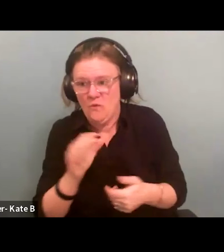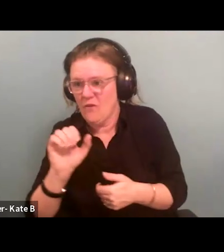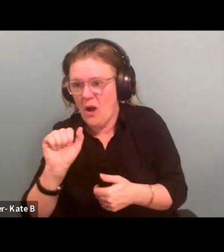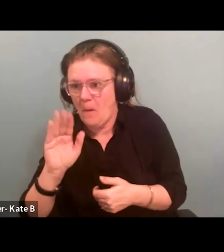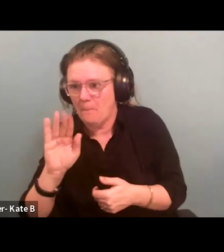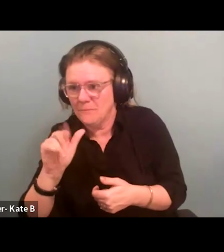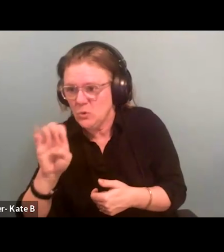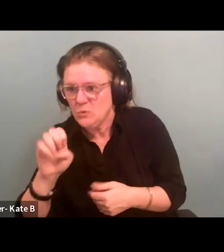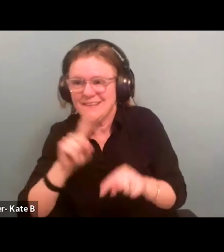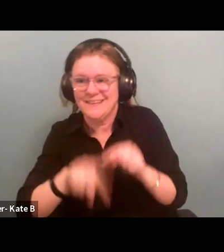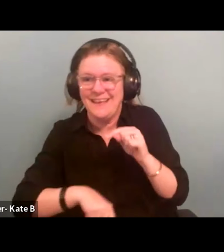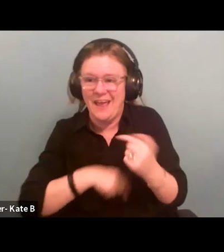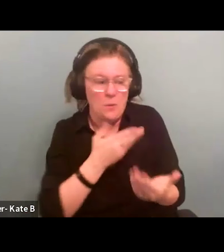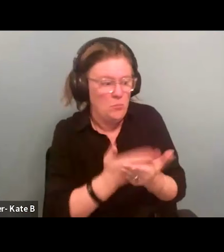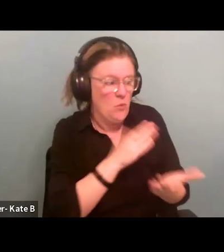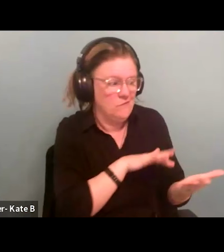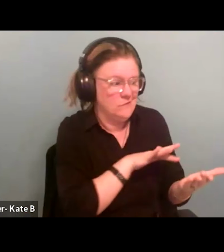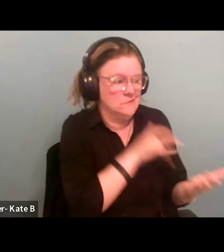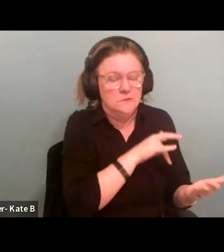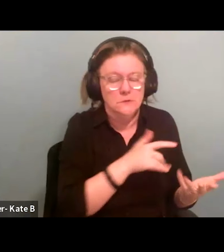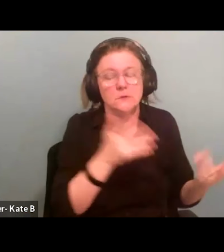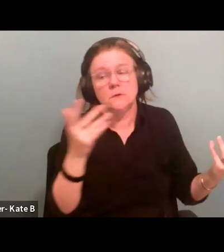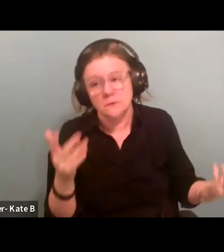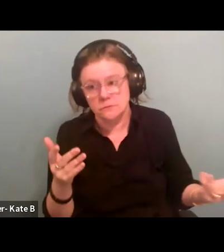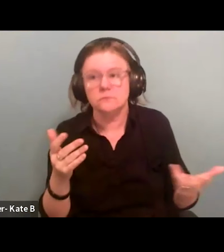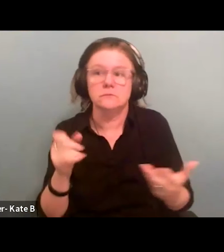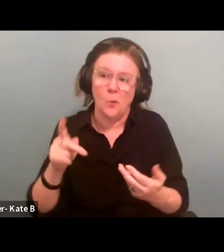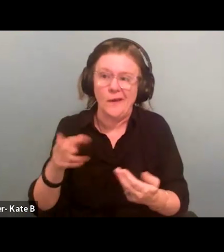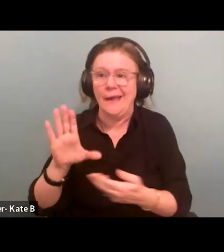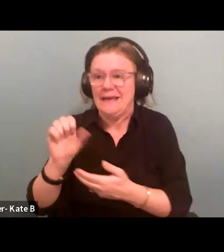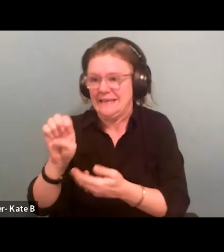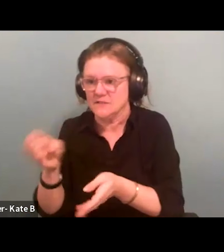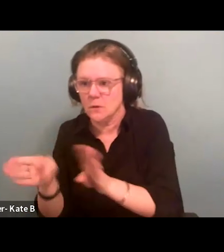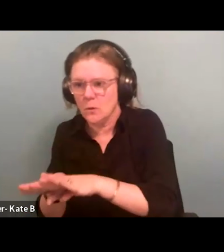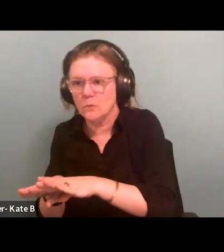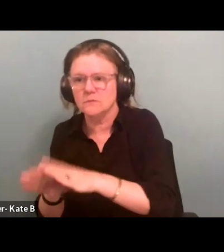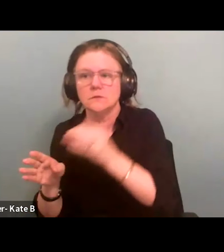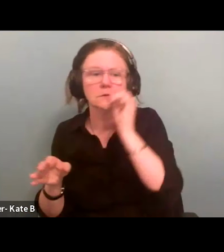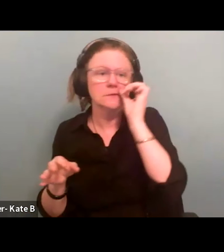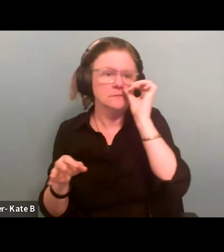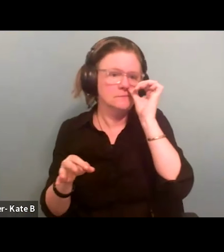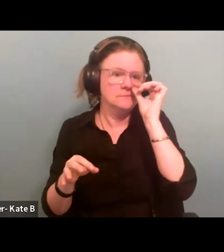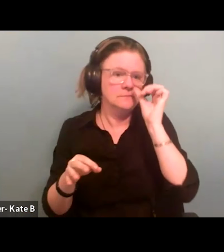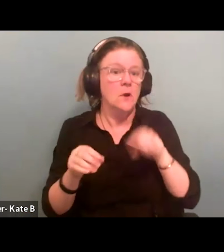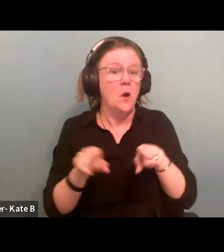So I'll get more into details on those two in a little bit. The other thing we do when we receive a report of need